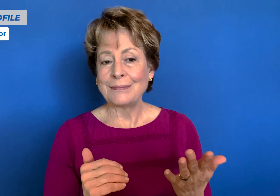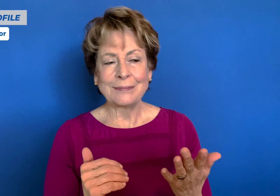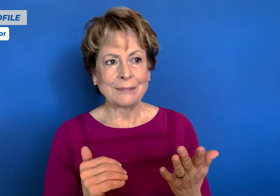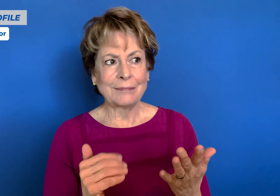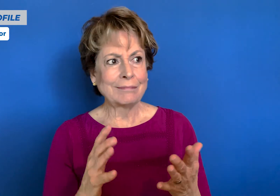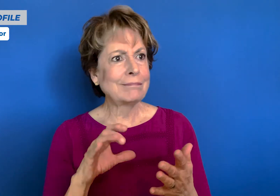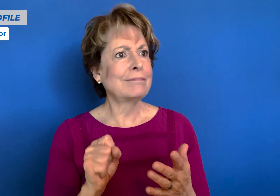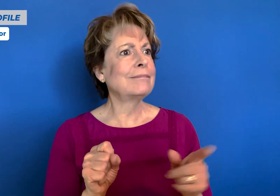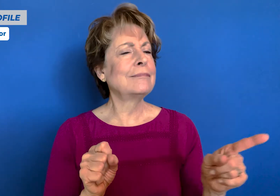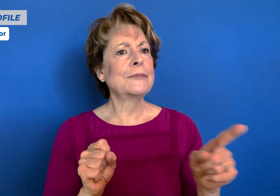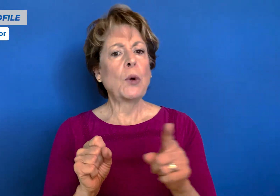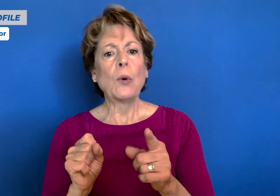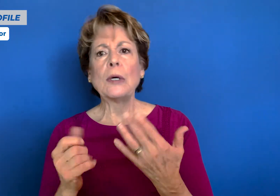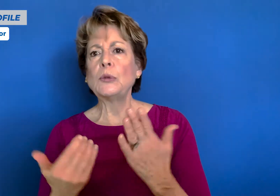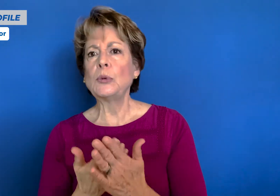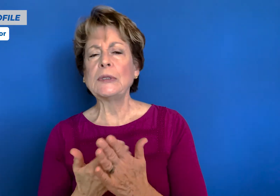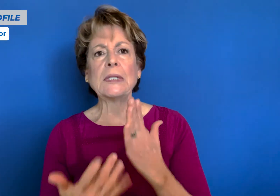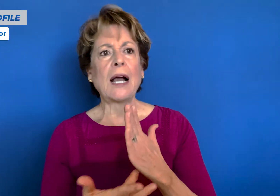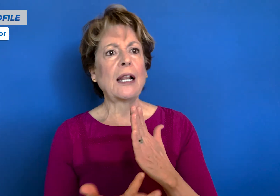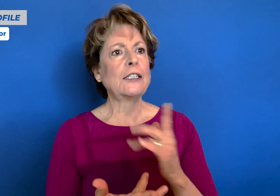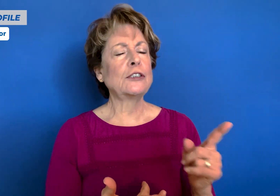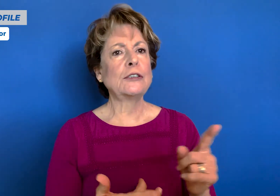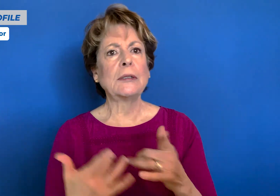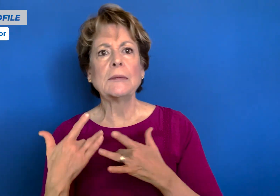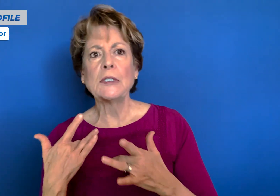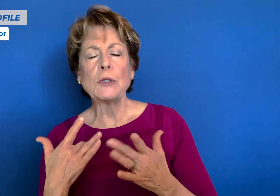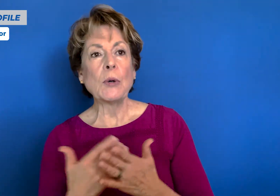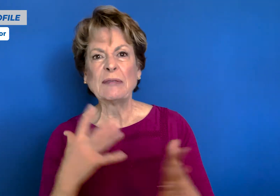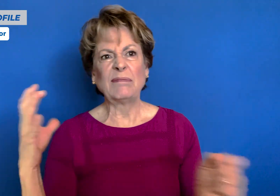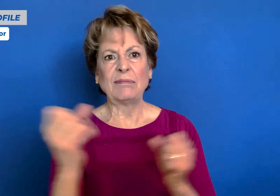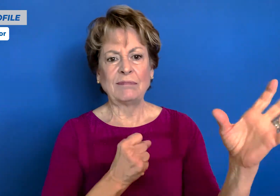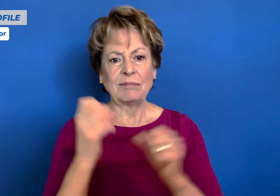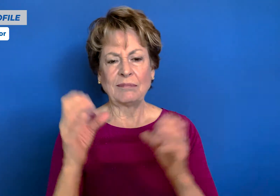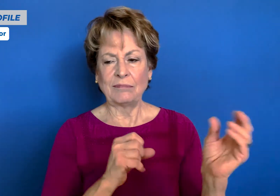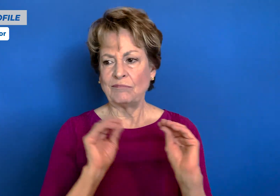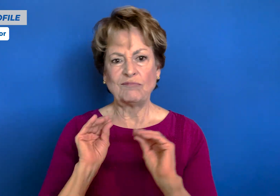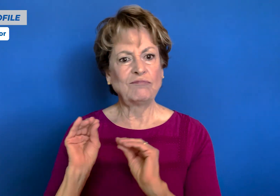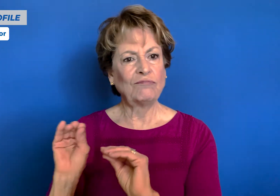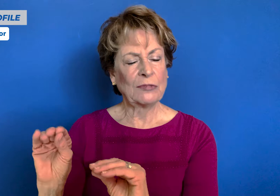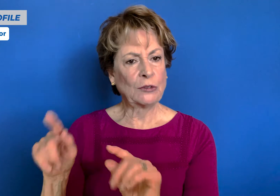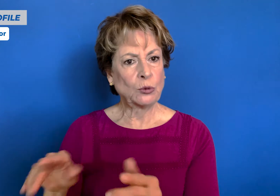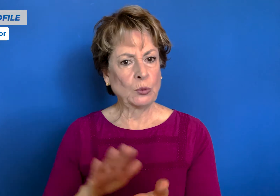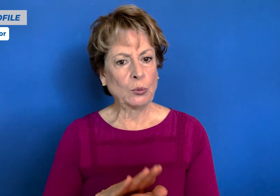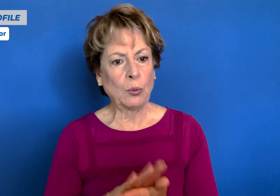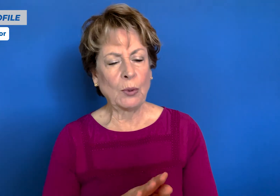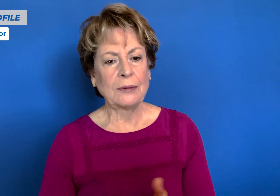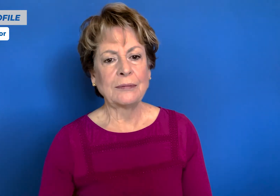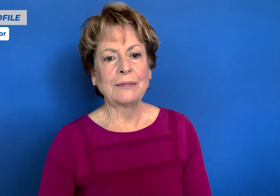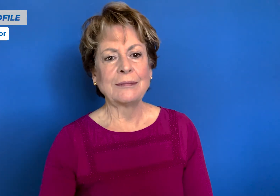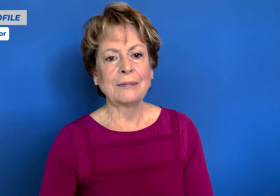Capitalize on current educational technologies and trends.